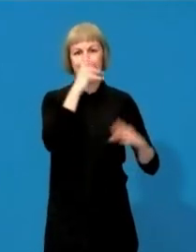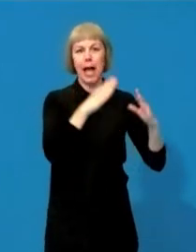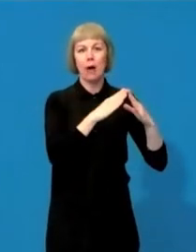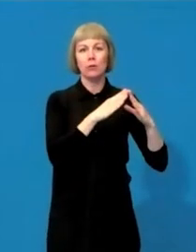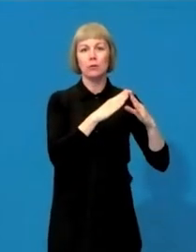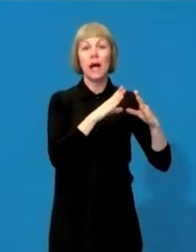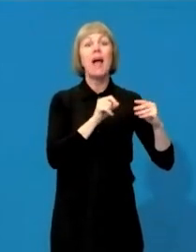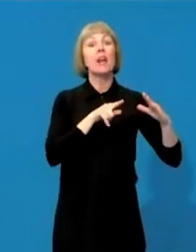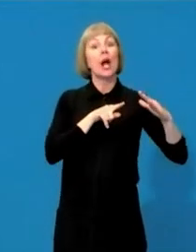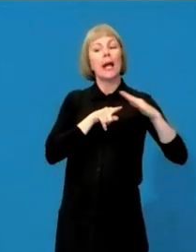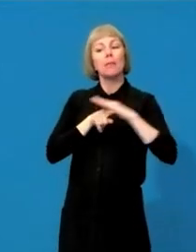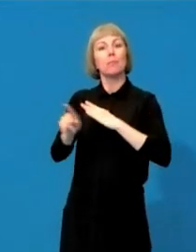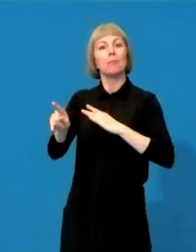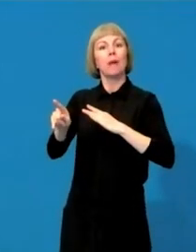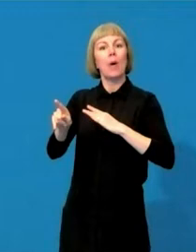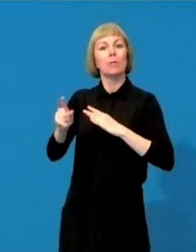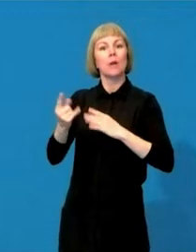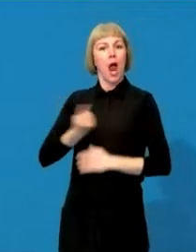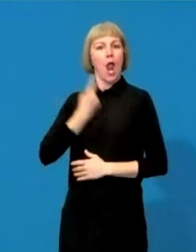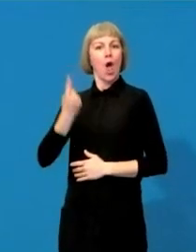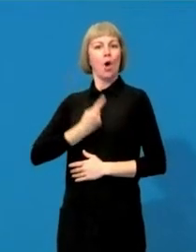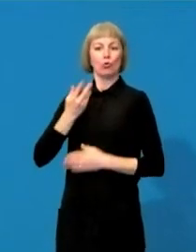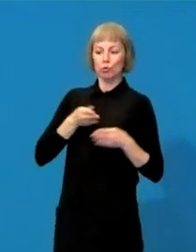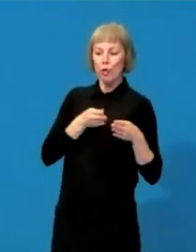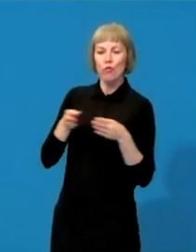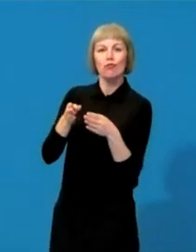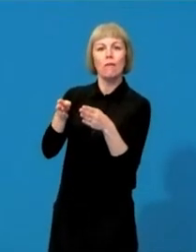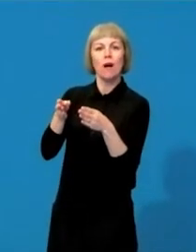my phone off, sort of thing. Whereas if I've got to send him to Broome, I'm not going to switch my phone off.